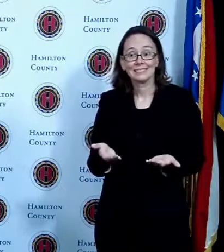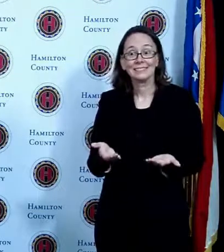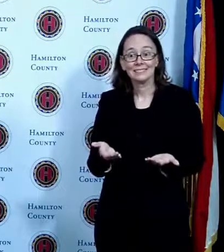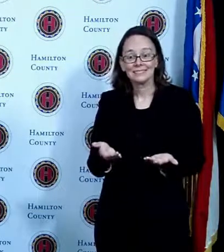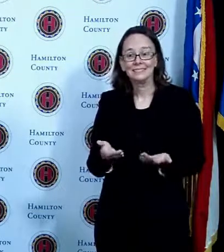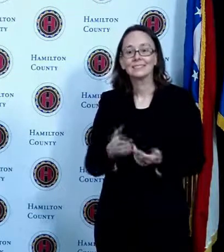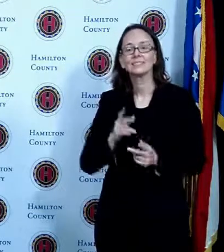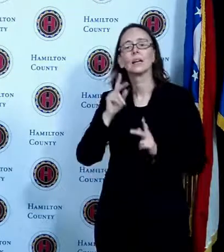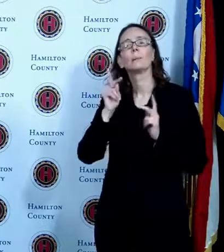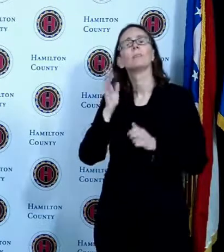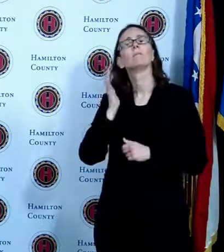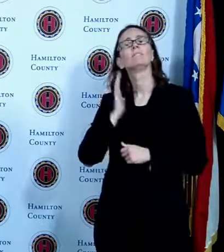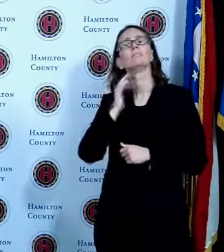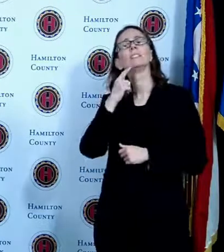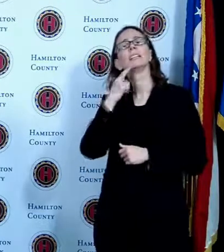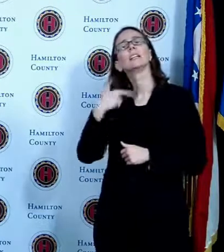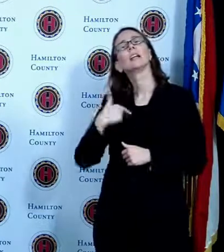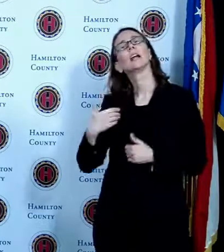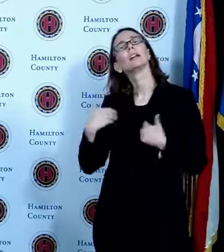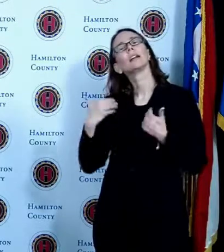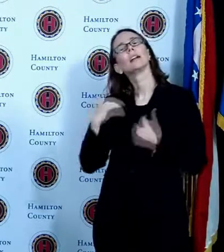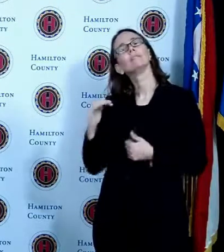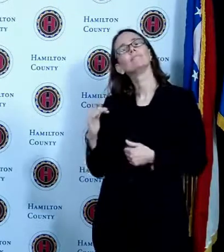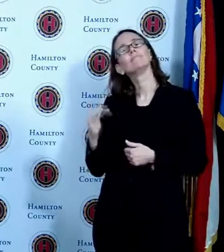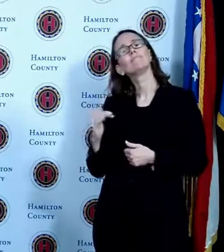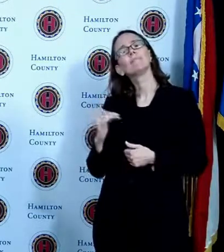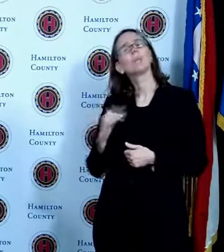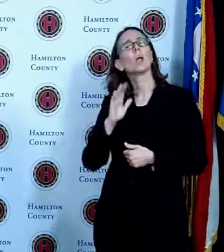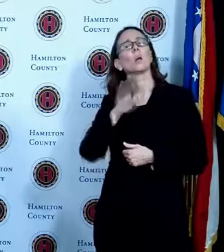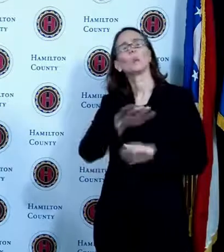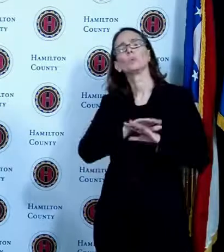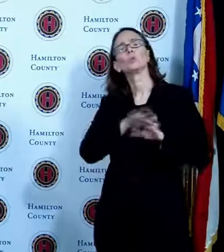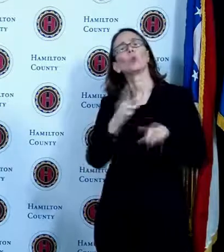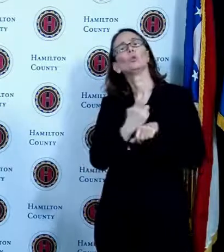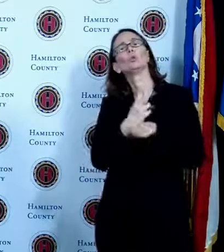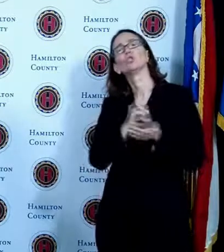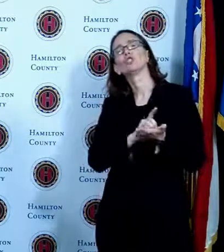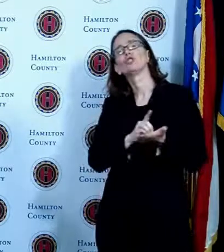first time you could you use you could die I think back then although there was